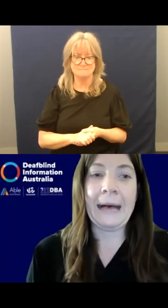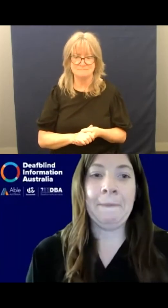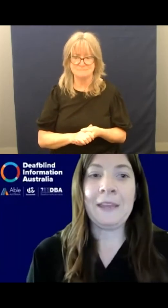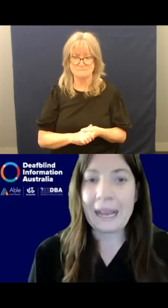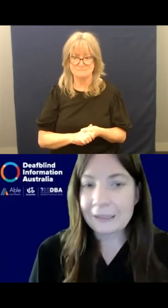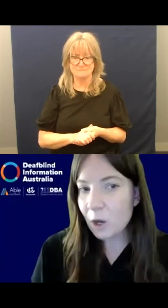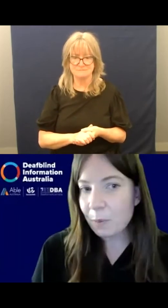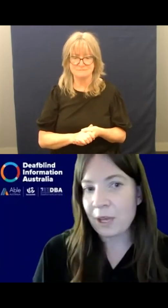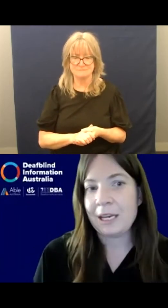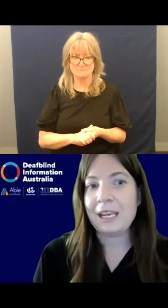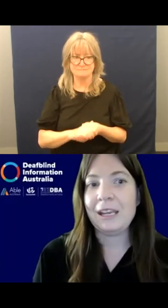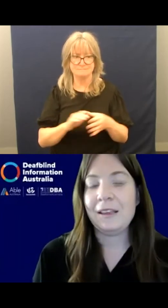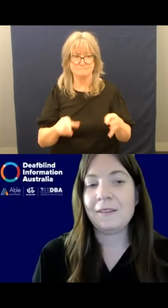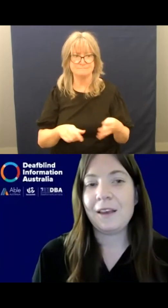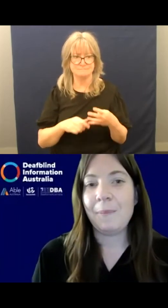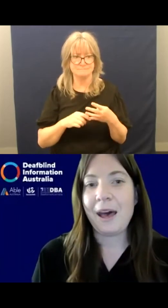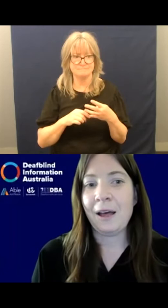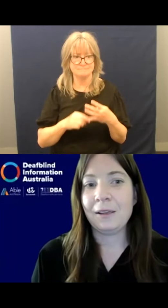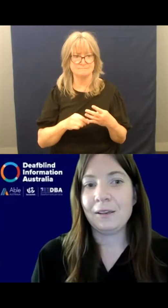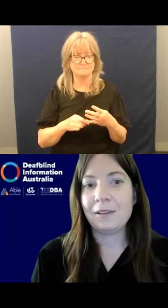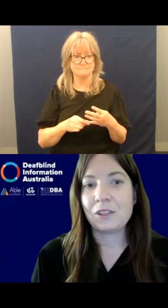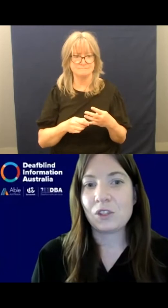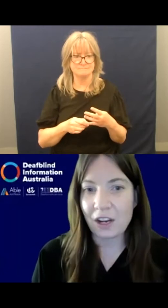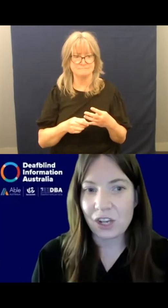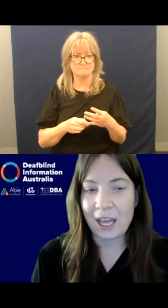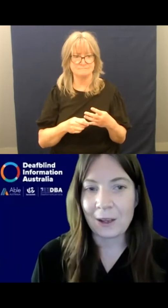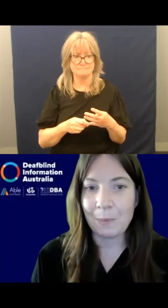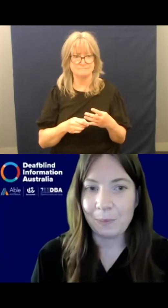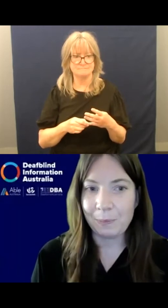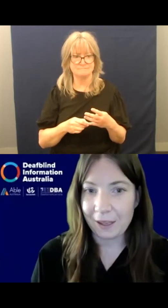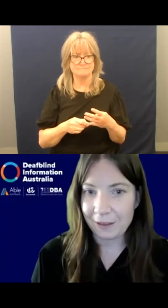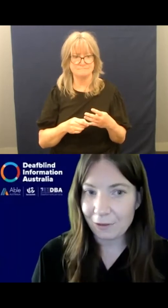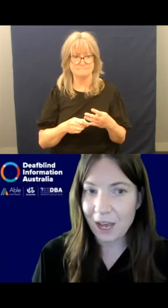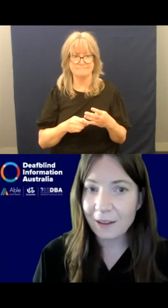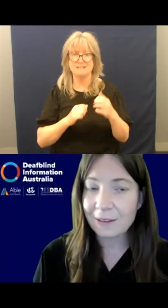The next dot point is about structure and complexity of task.